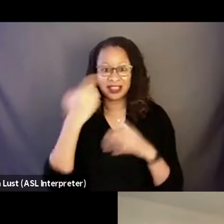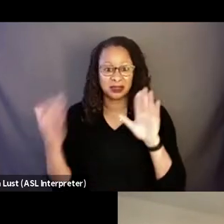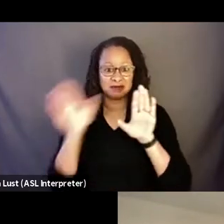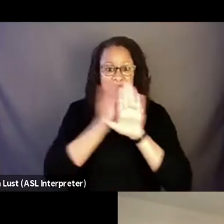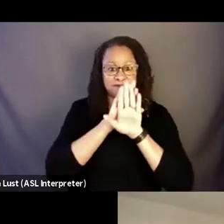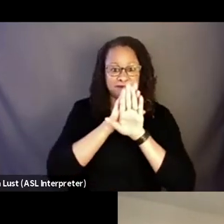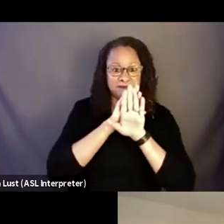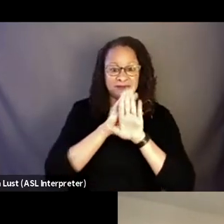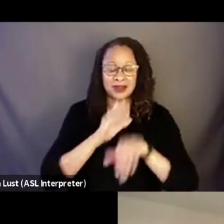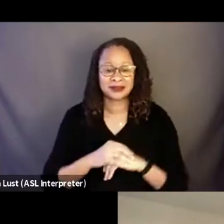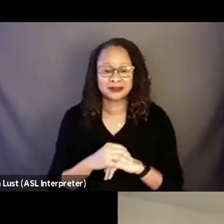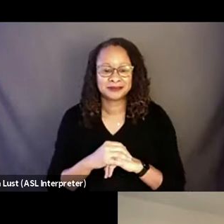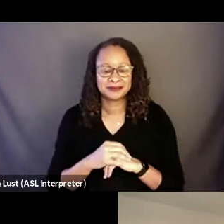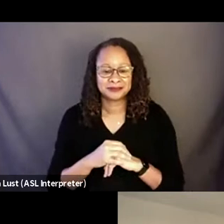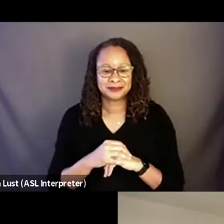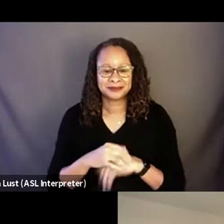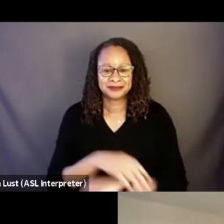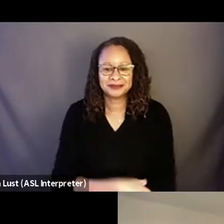(foreign language)